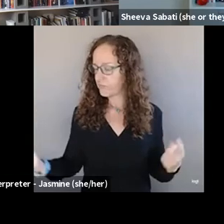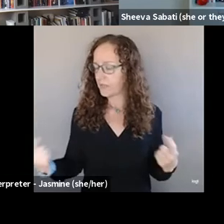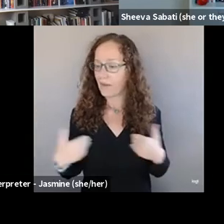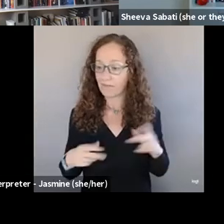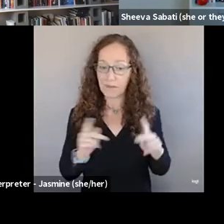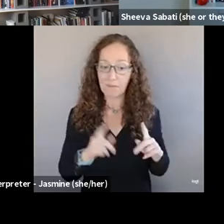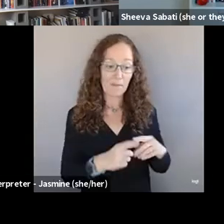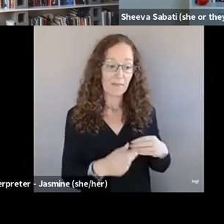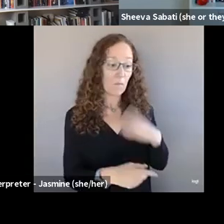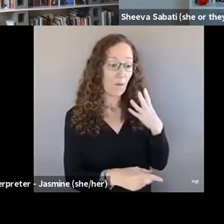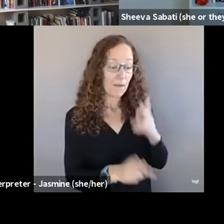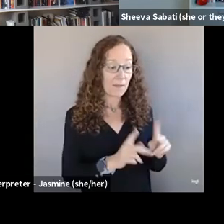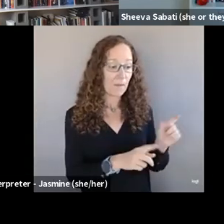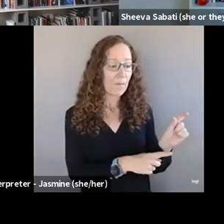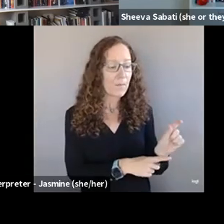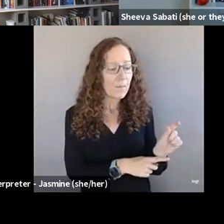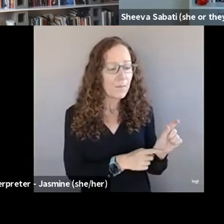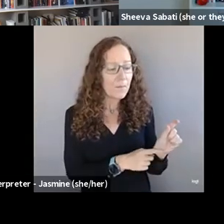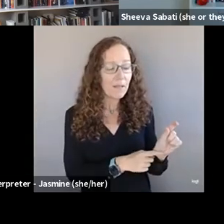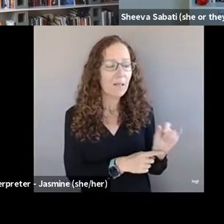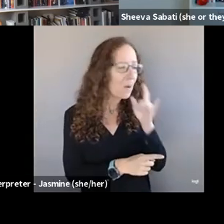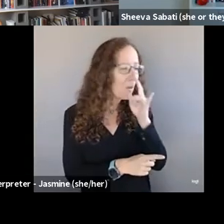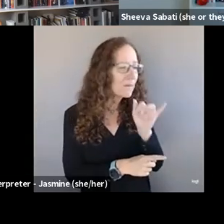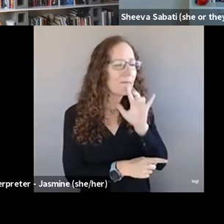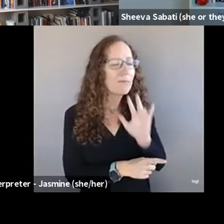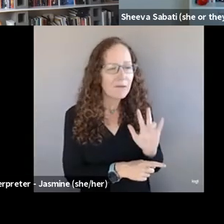all of a sudden, it's like, wow, this institution is so young and